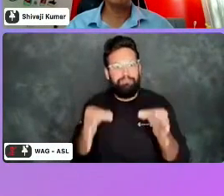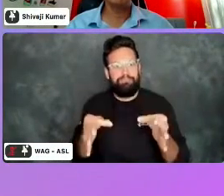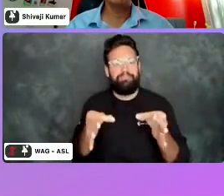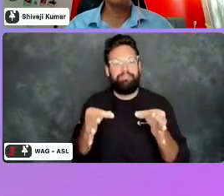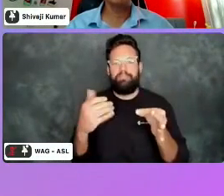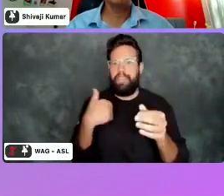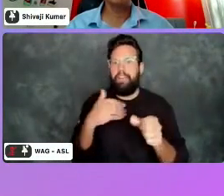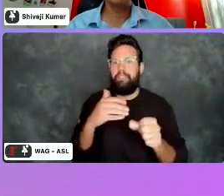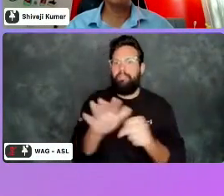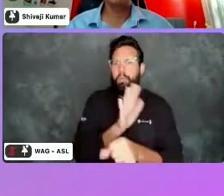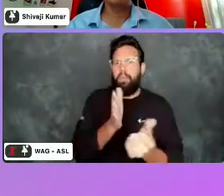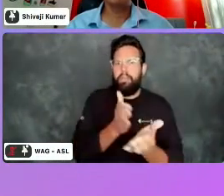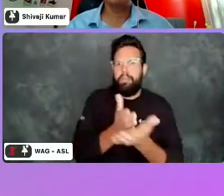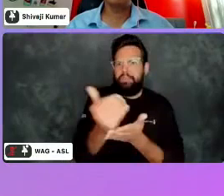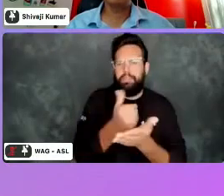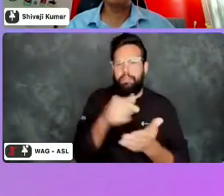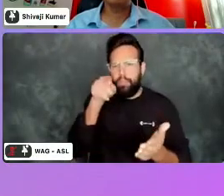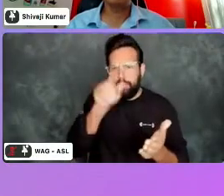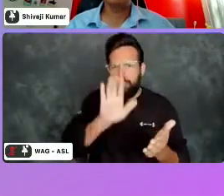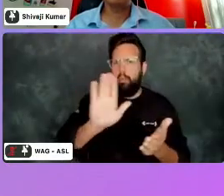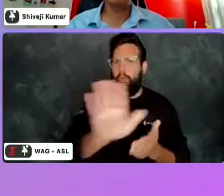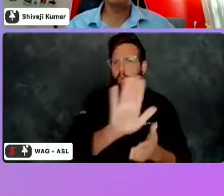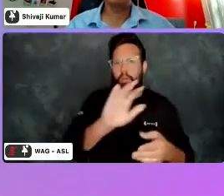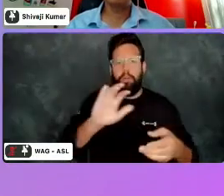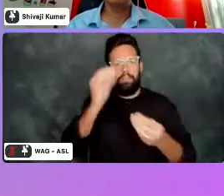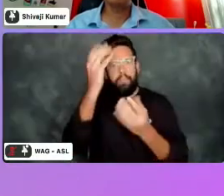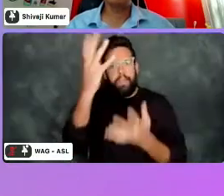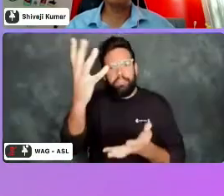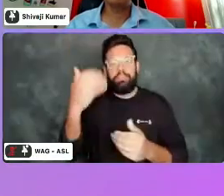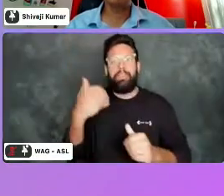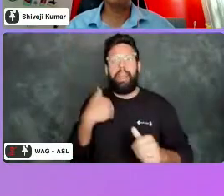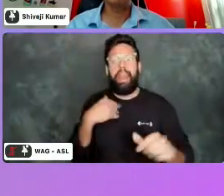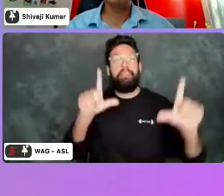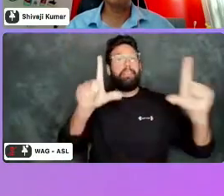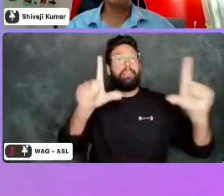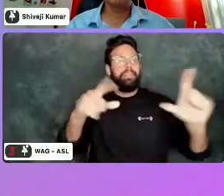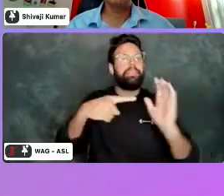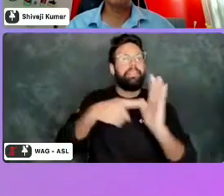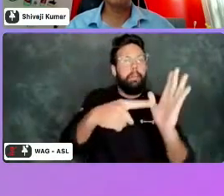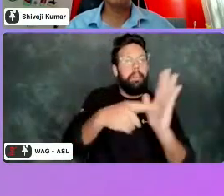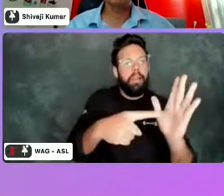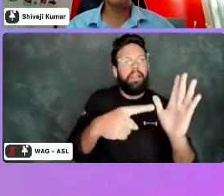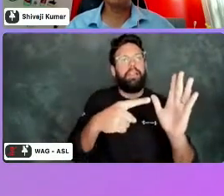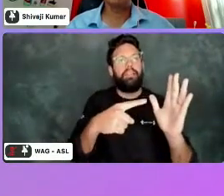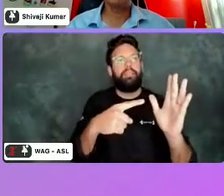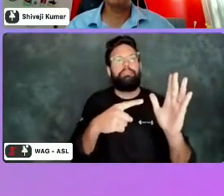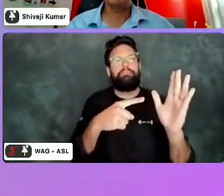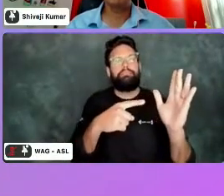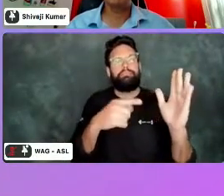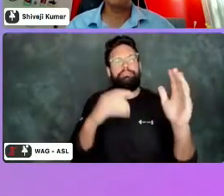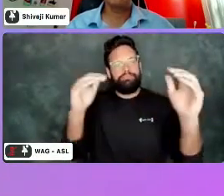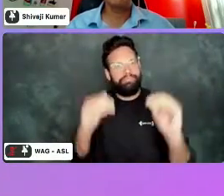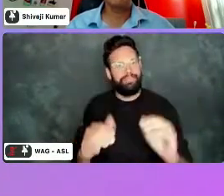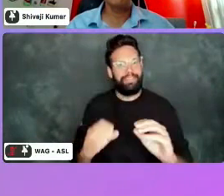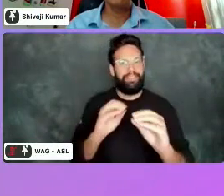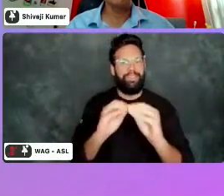has all the information you'd want. You have a screenshot, a selector for that element, how to fix it, and even some resources